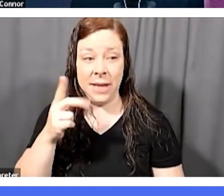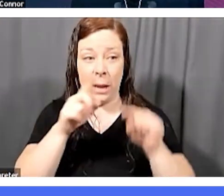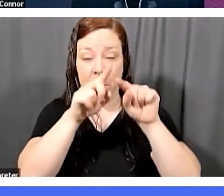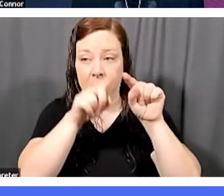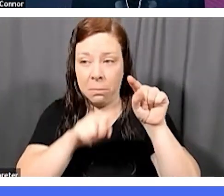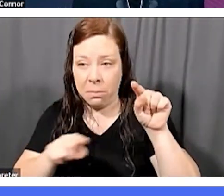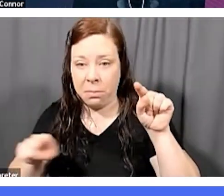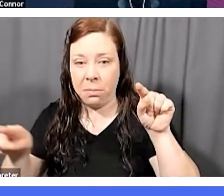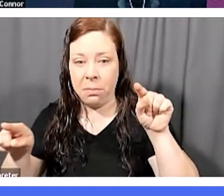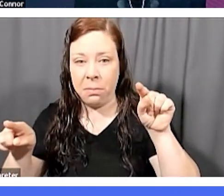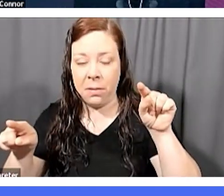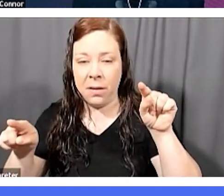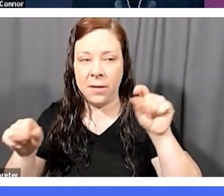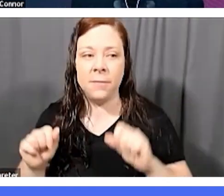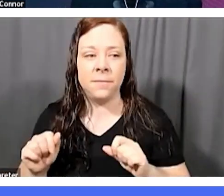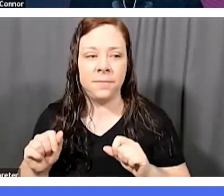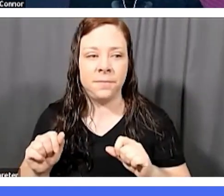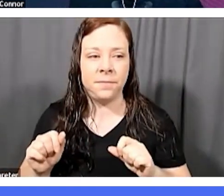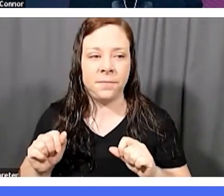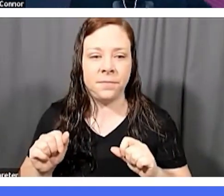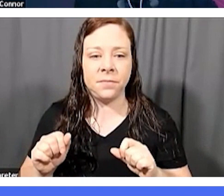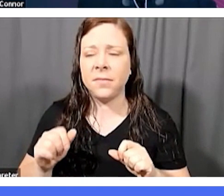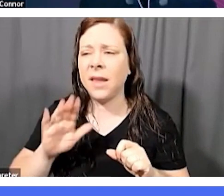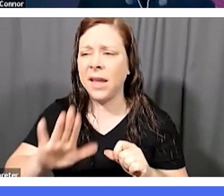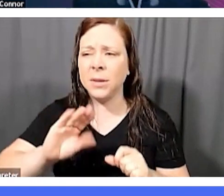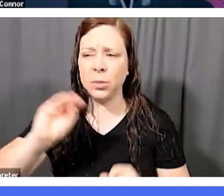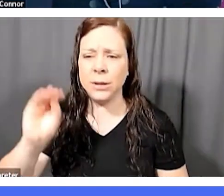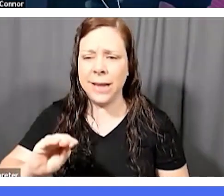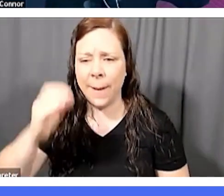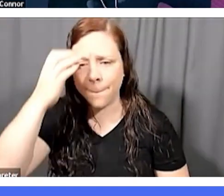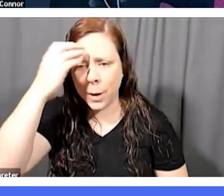at the percent accuracy or percent memory. We start in the top left corner, right?